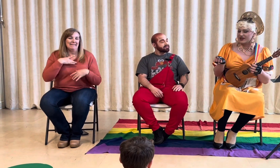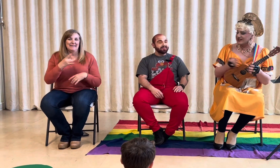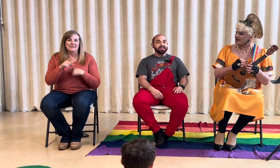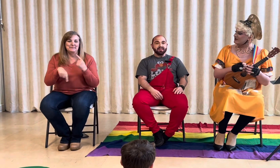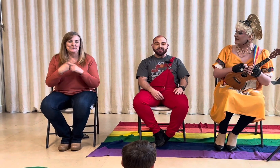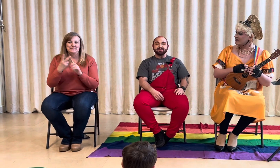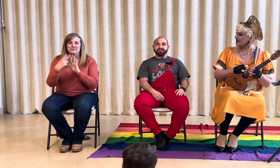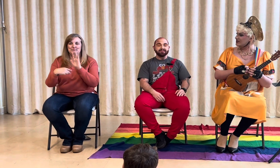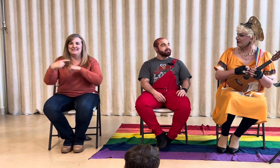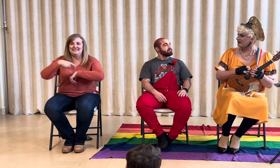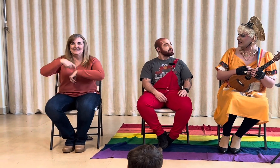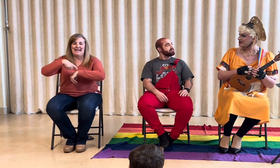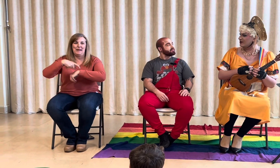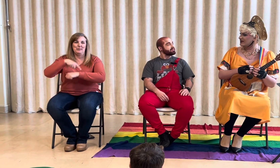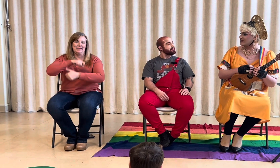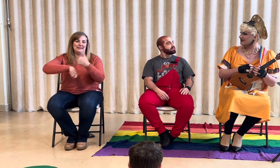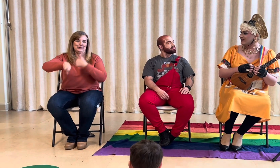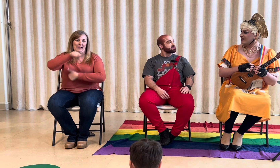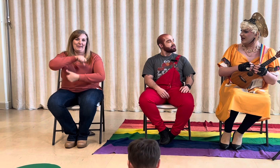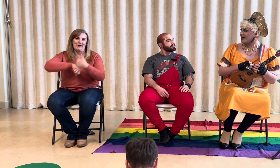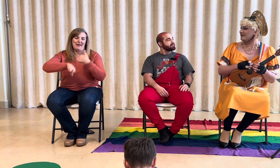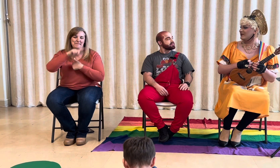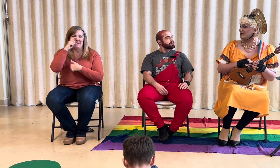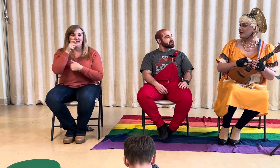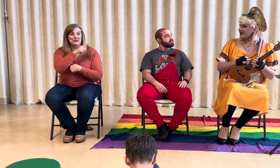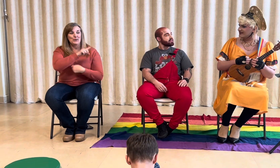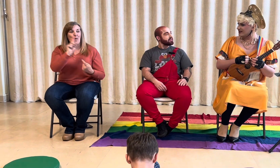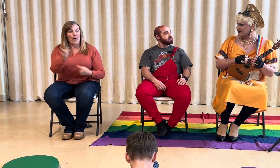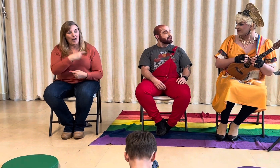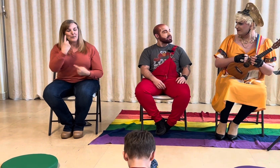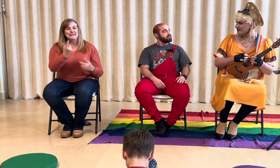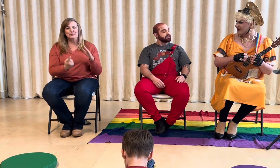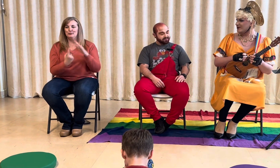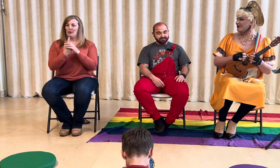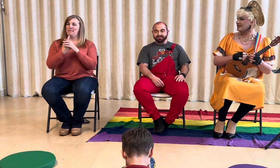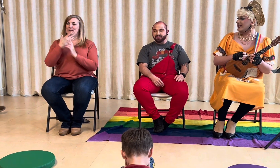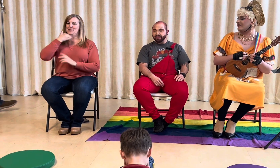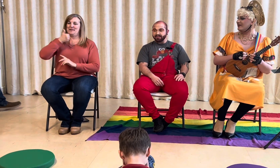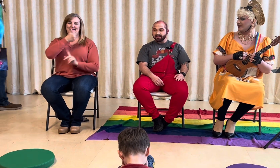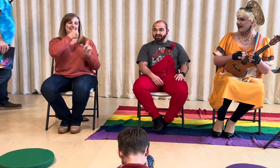Reading Time with each other because you always come with your best self. And you always have the